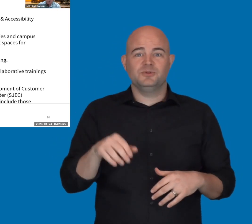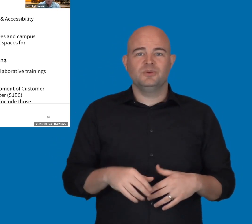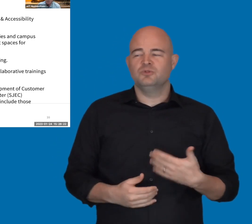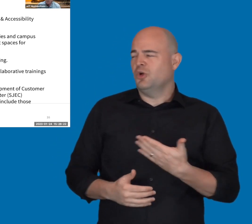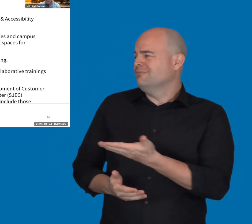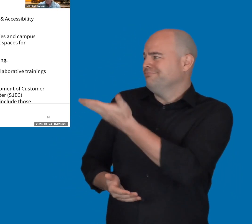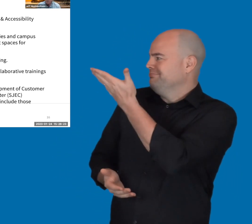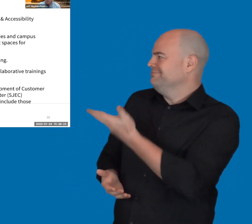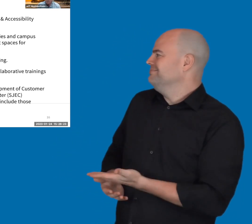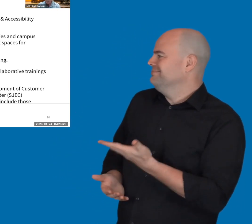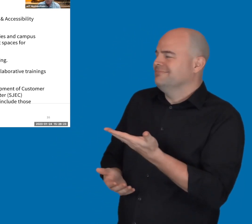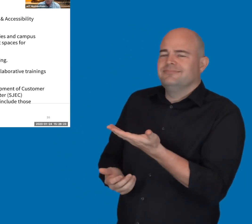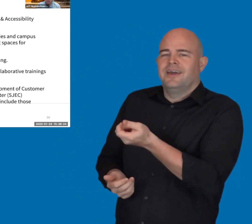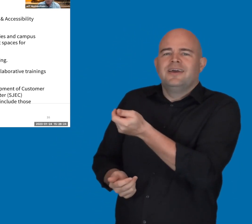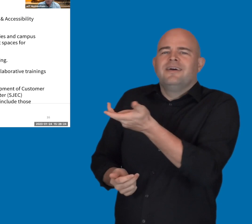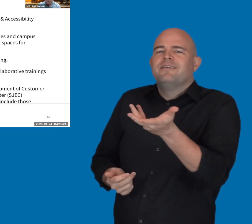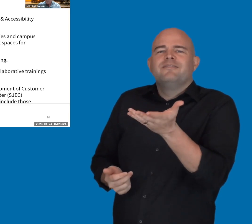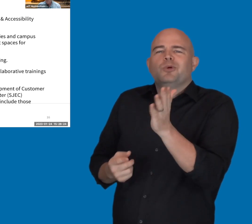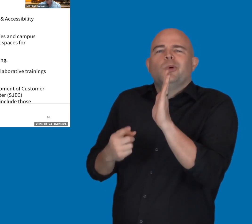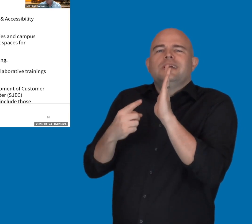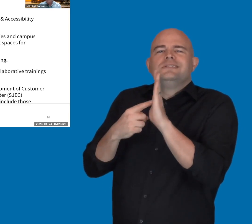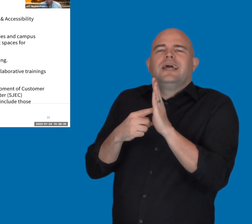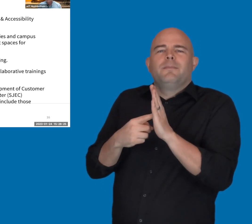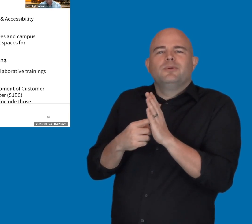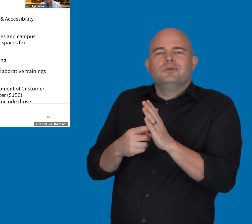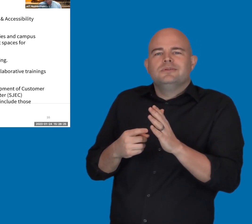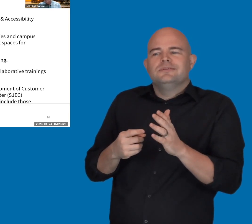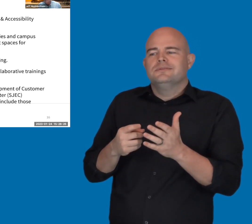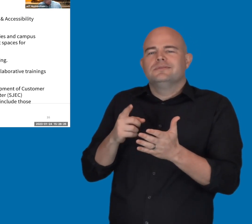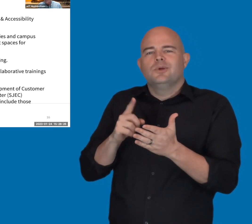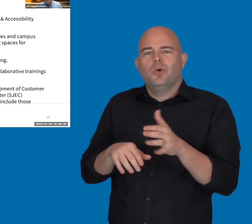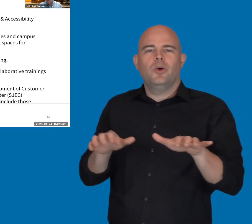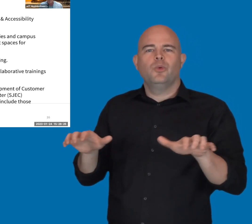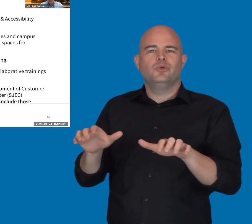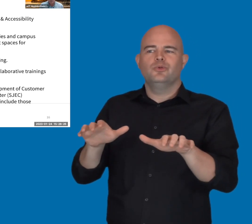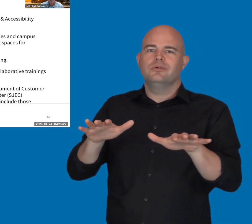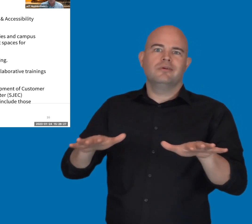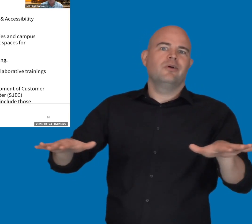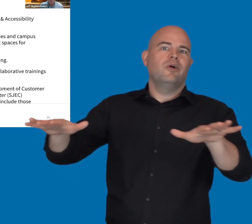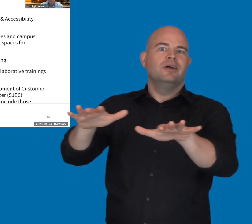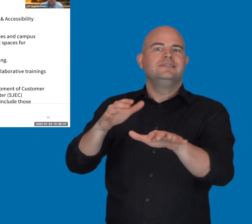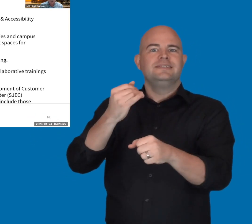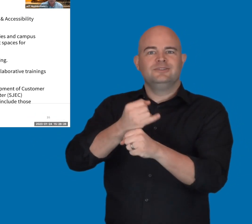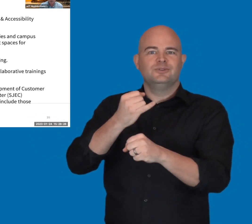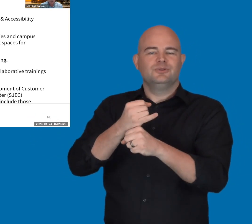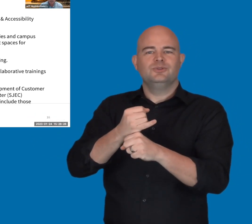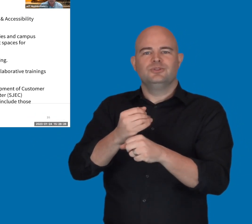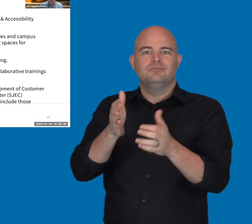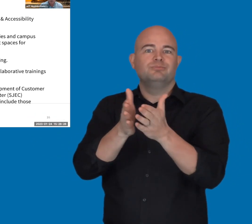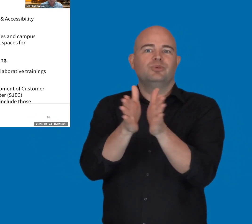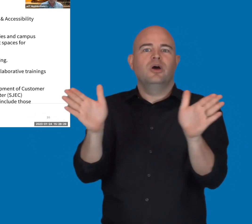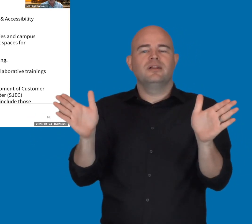so our CRM programs, Aaron is invited to these types of discussions during the development